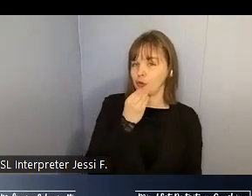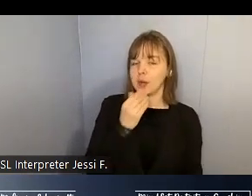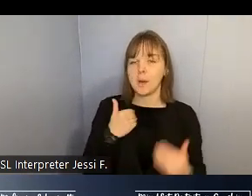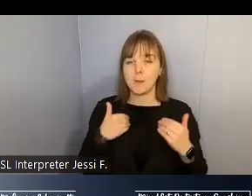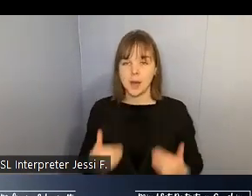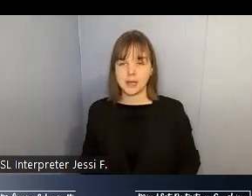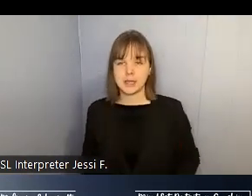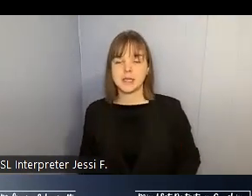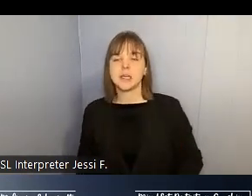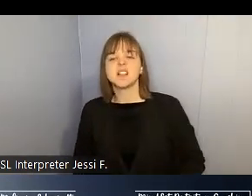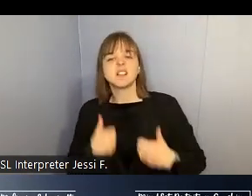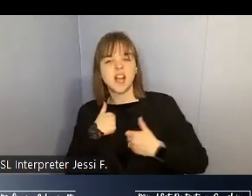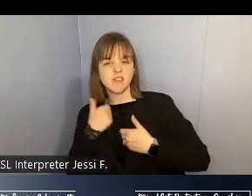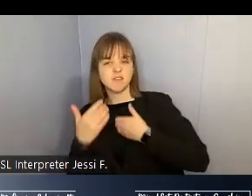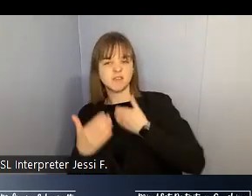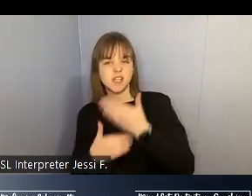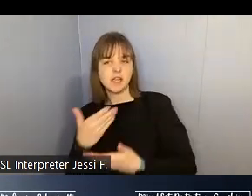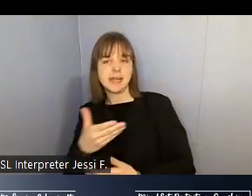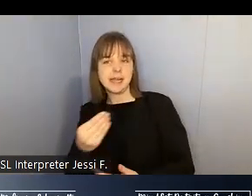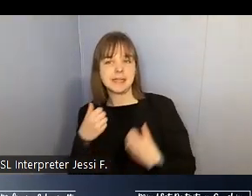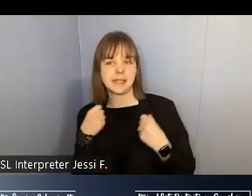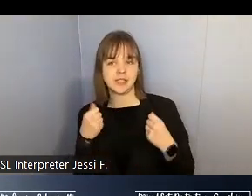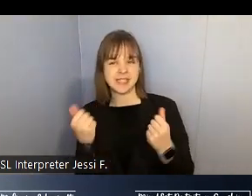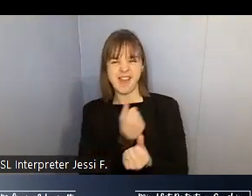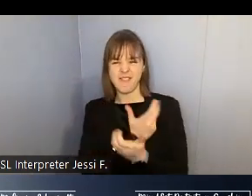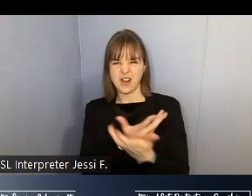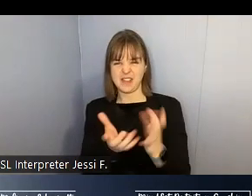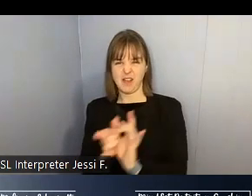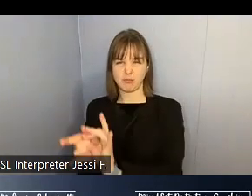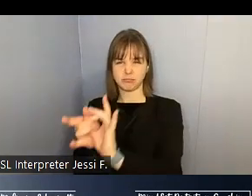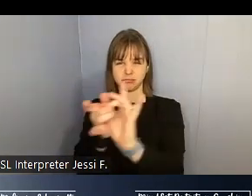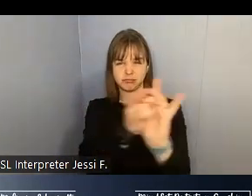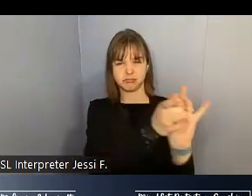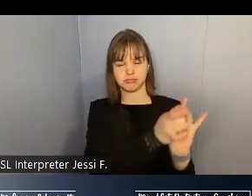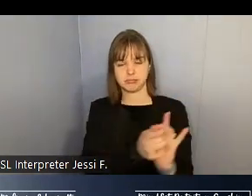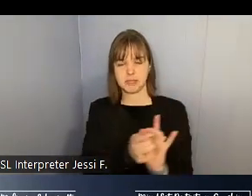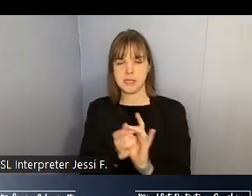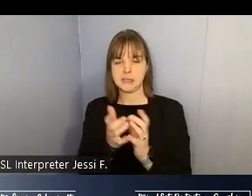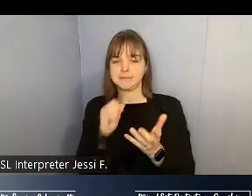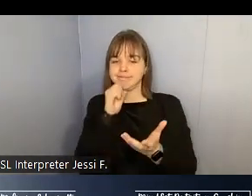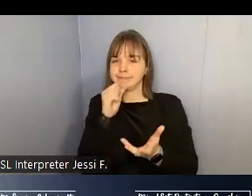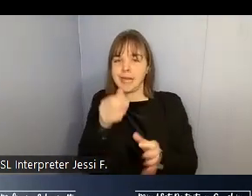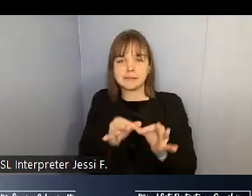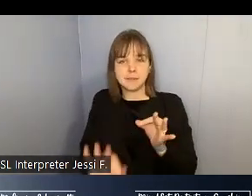with their mindset, and with exercise. So it's really multifaceted. And nutrition and wellness, at the core